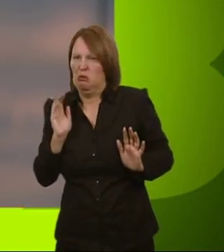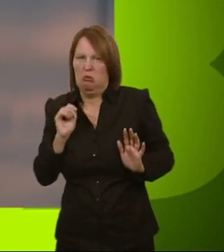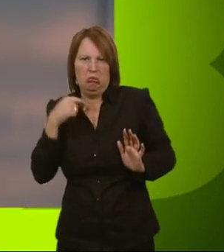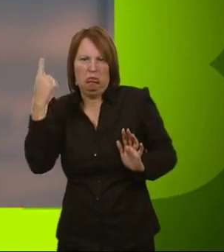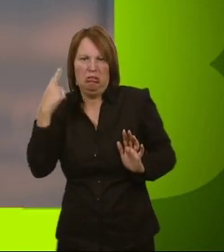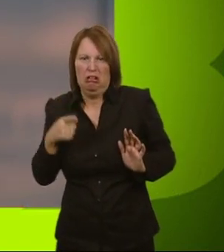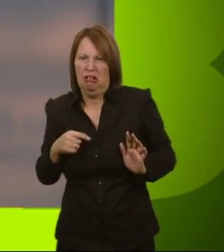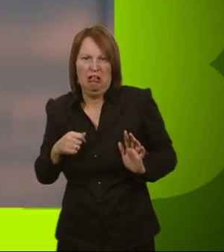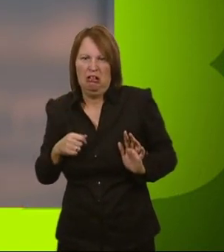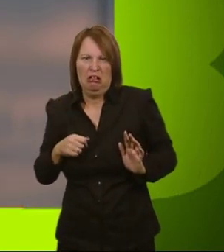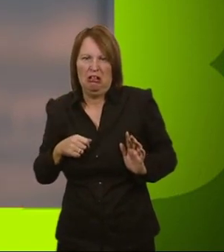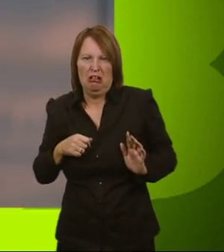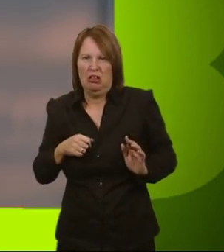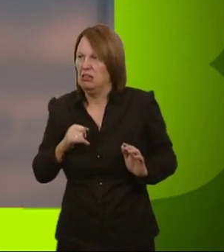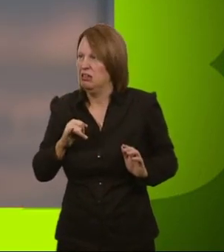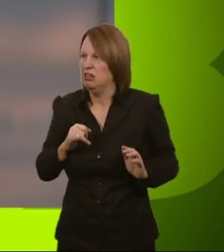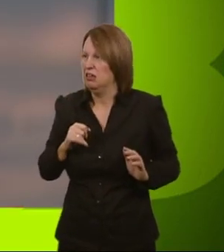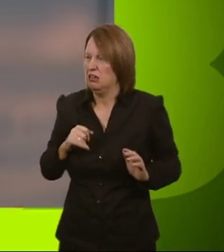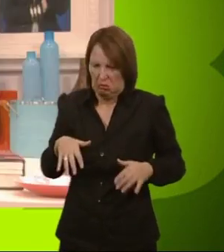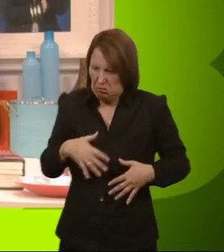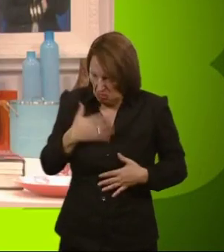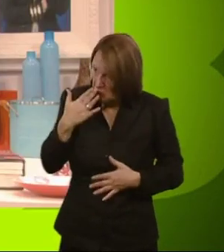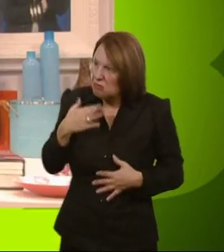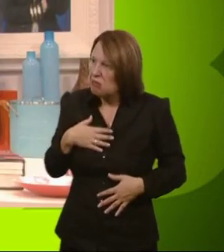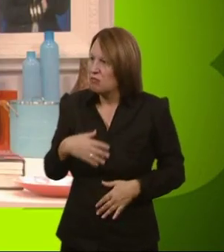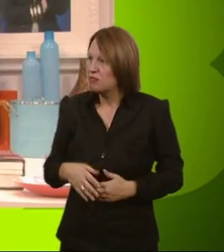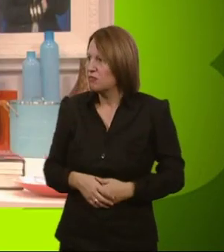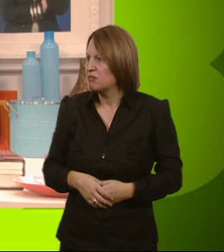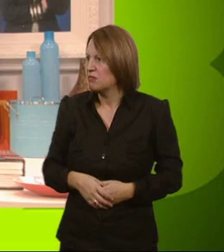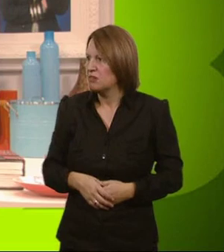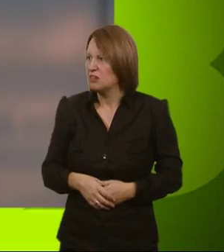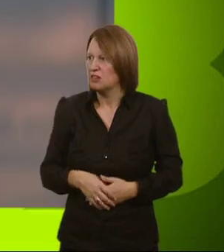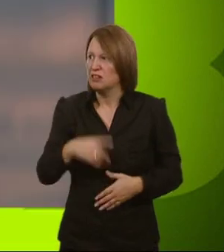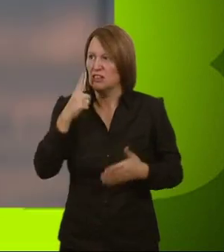good do and it's a bad decision about this mustache